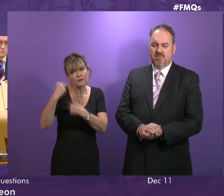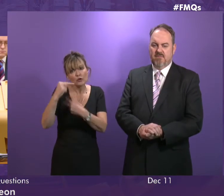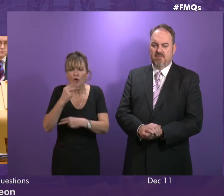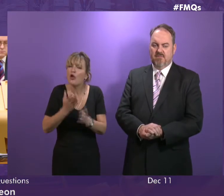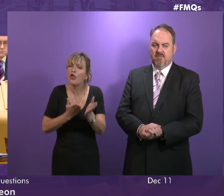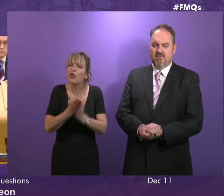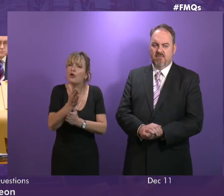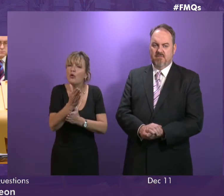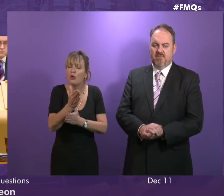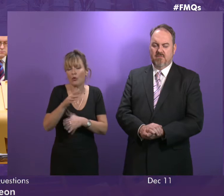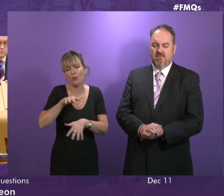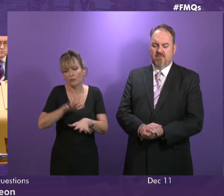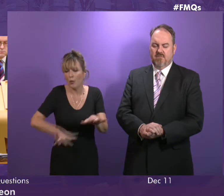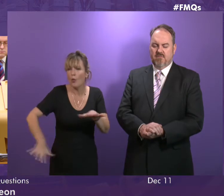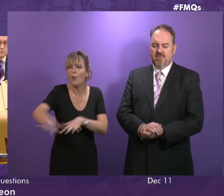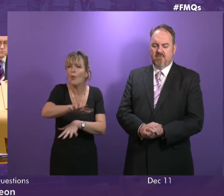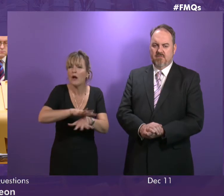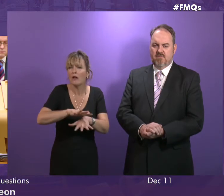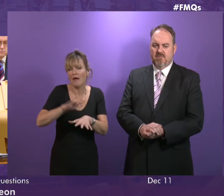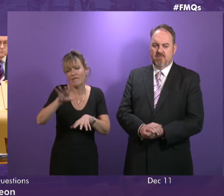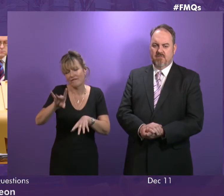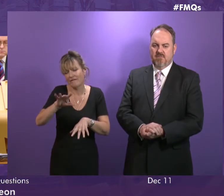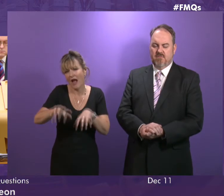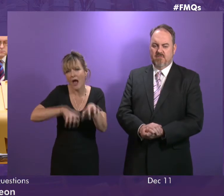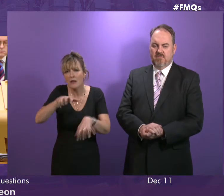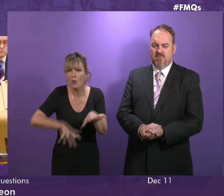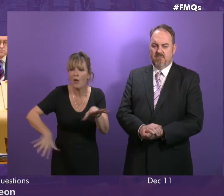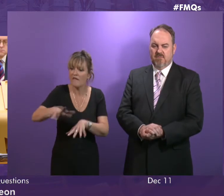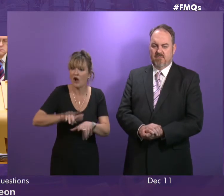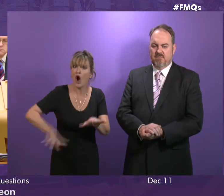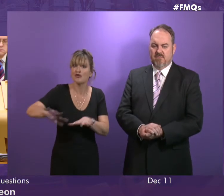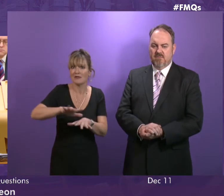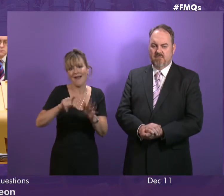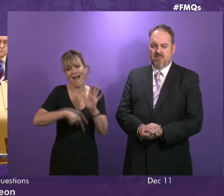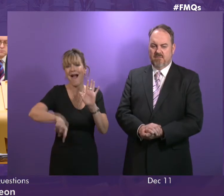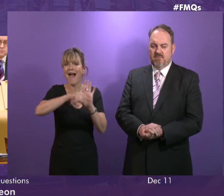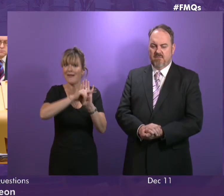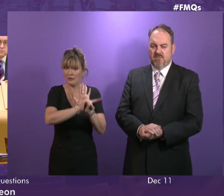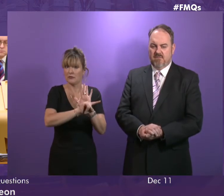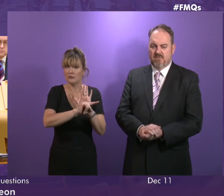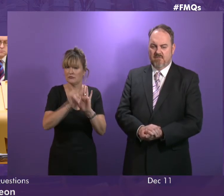Act 1981. I say clearly that we will not hesitate to take further action if there is evidence